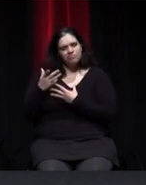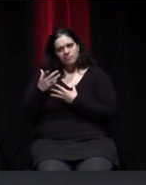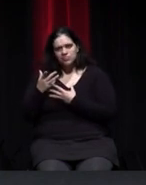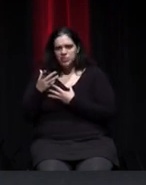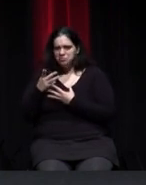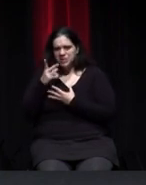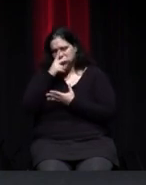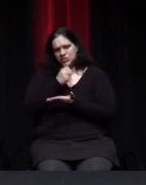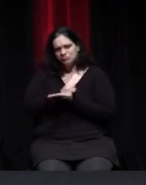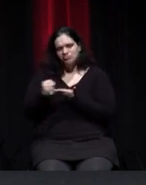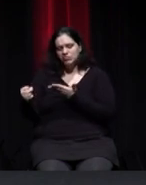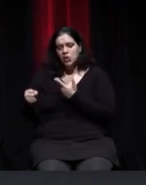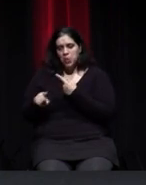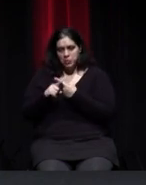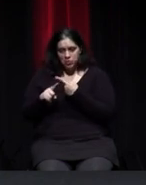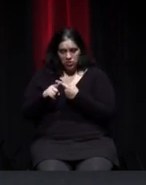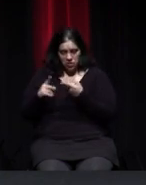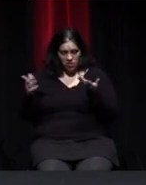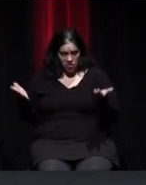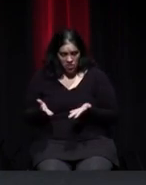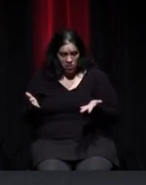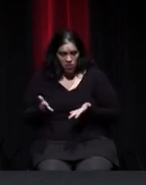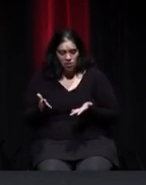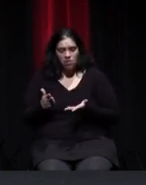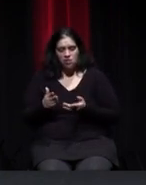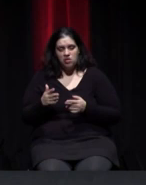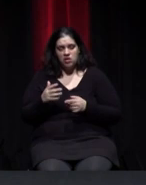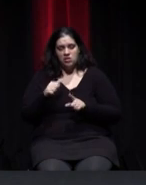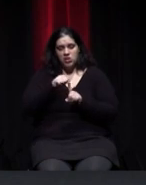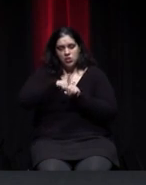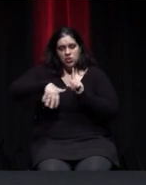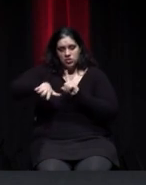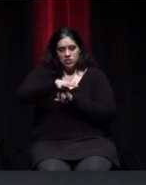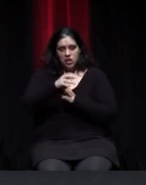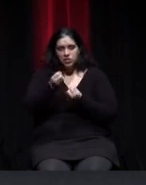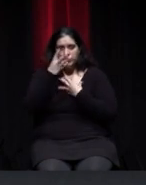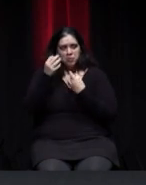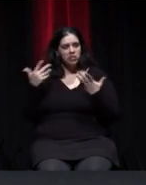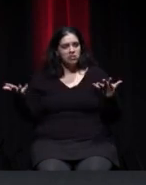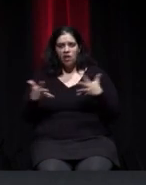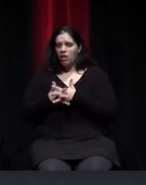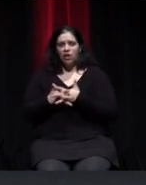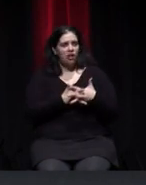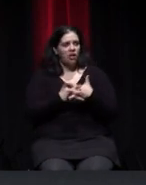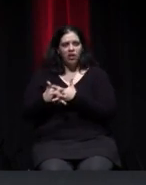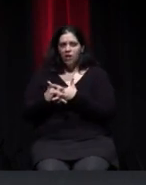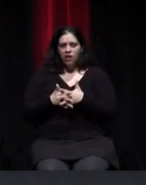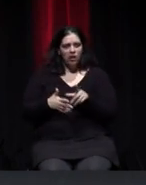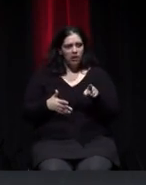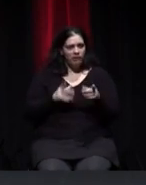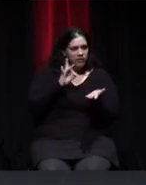Because at the peak of the information society we don't know anymore to distinguish what's real information